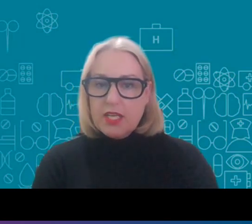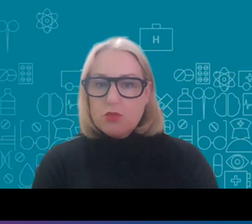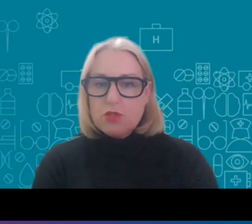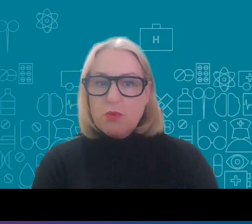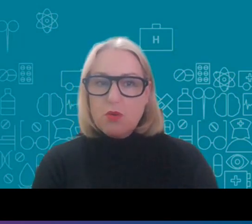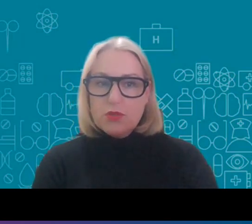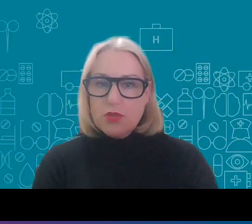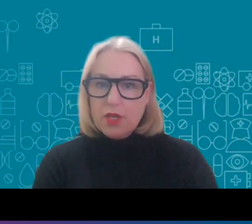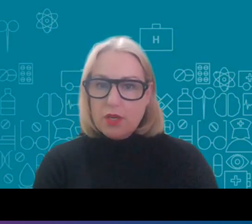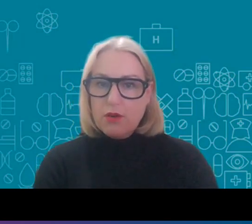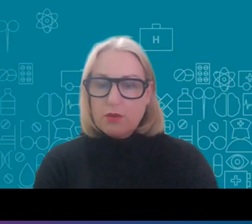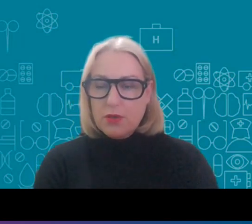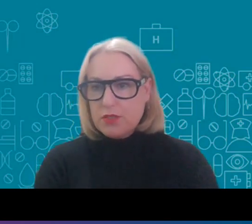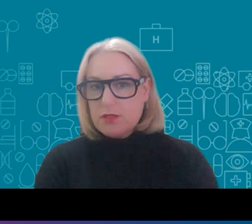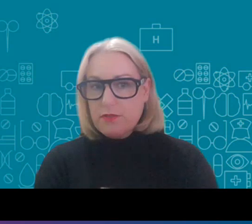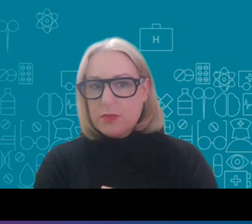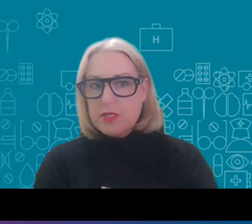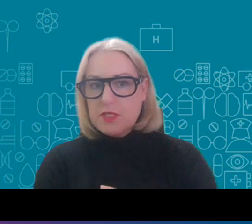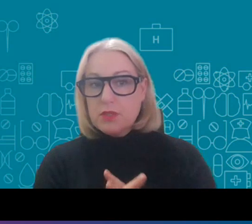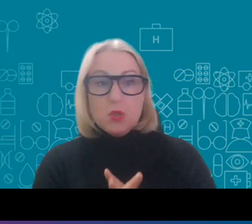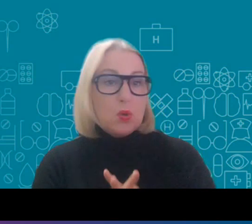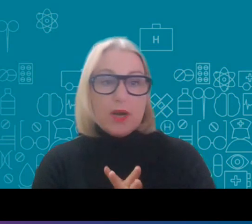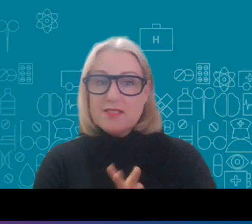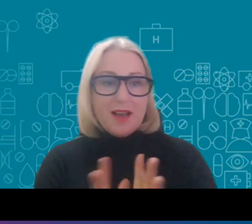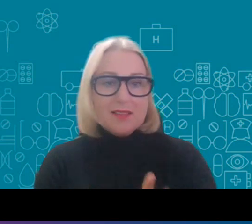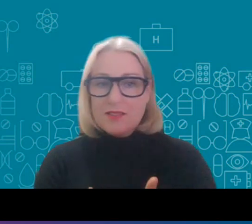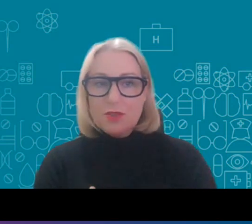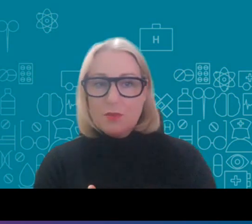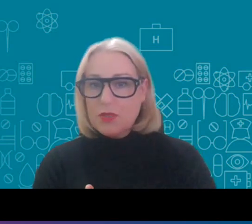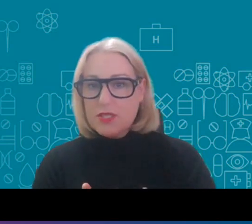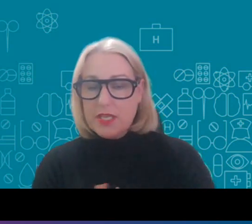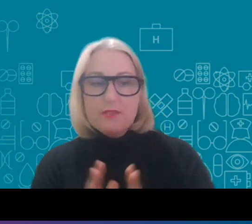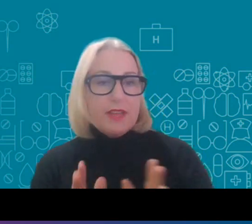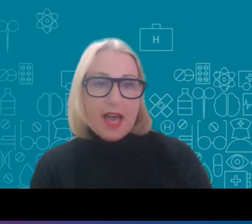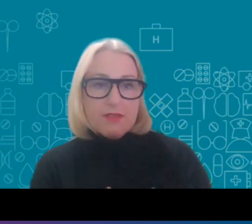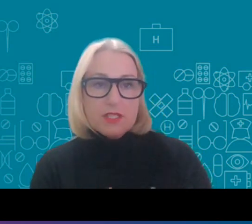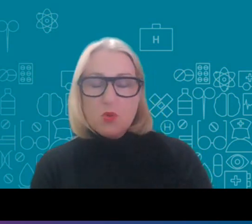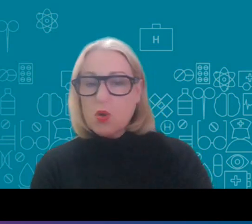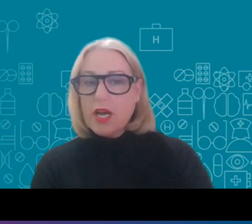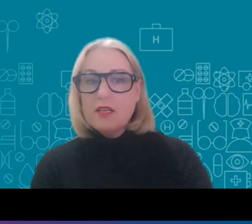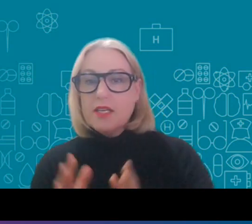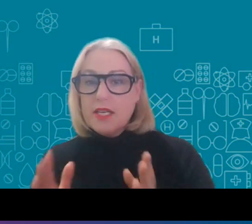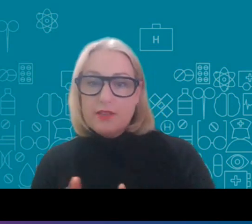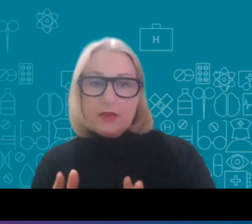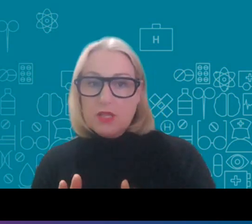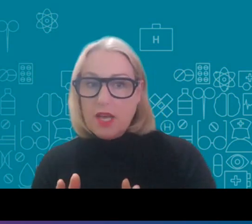to support an older person. So the first principle is always ask the older person if they have a supporter, if they would like the